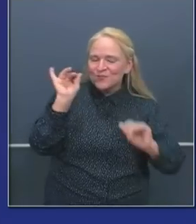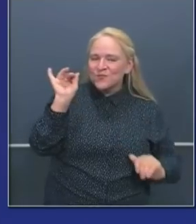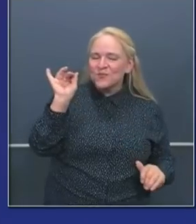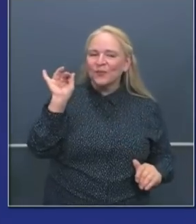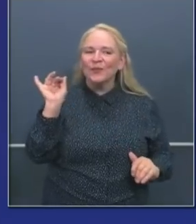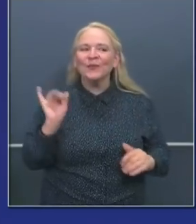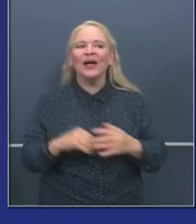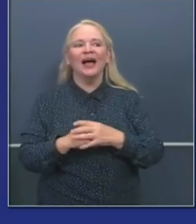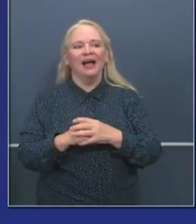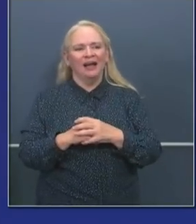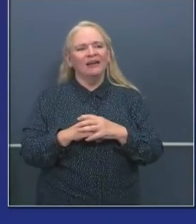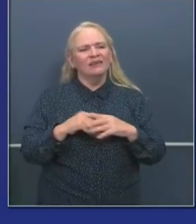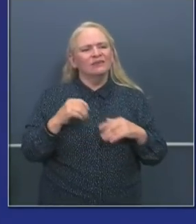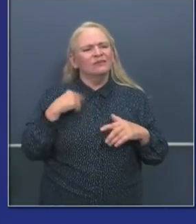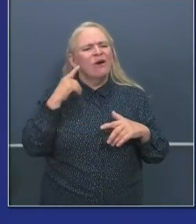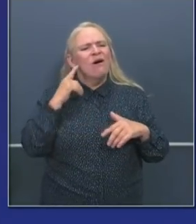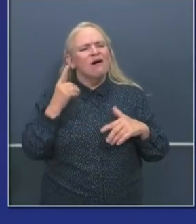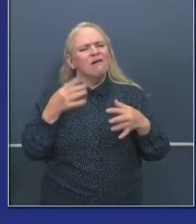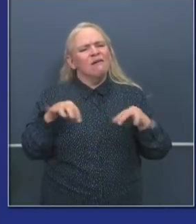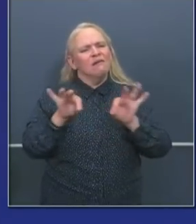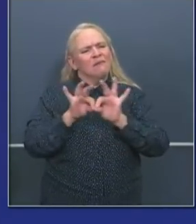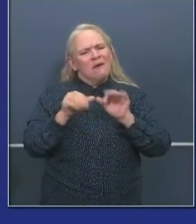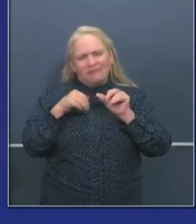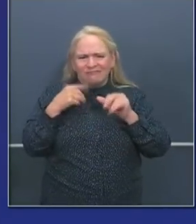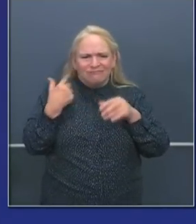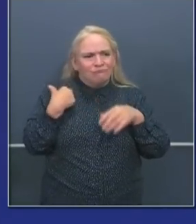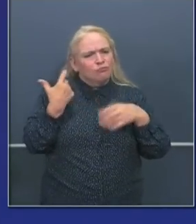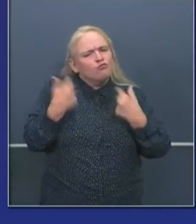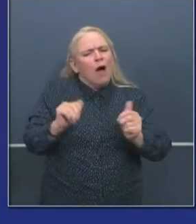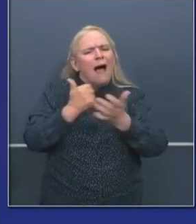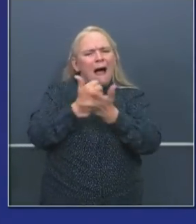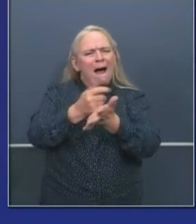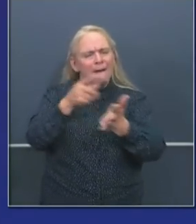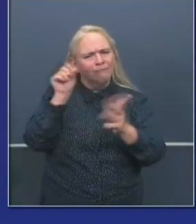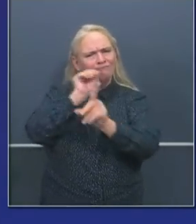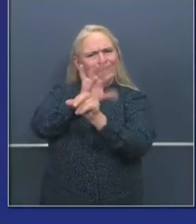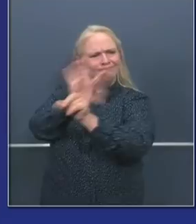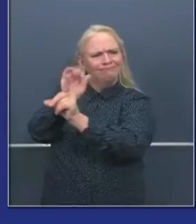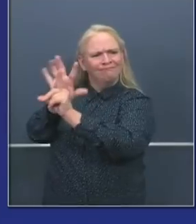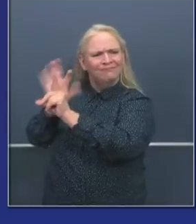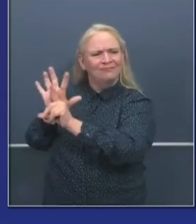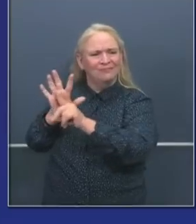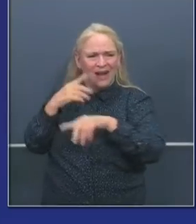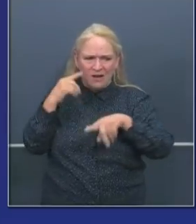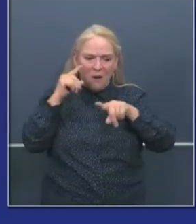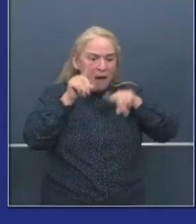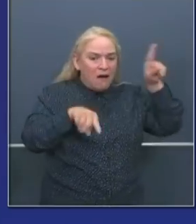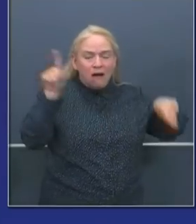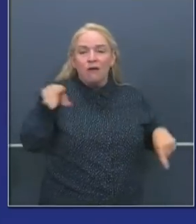WE HAD JULIA DO A VIDEO. SNOOP-DOGG, KIM KARDASHIAN AND I CAN SHOW YOU IMAGES OF PSAS WE PUT OUT AND WE TRIED TO